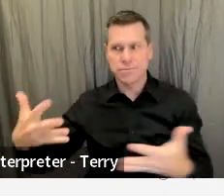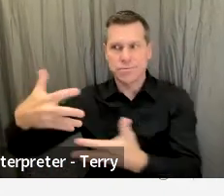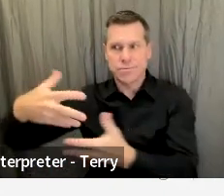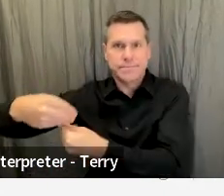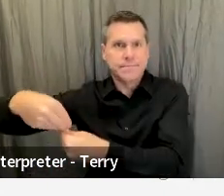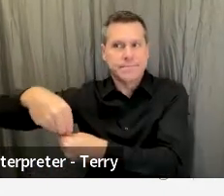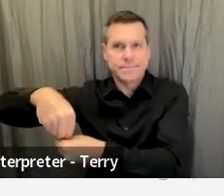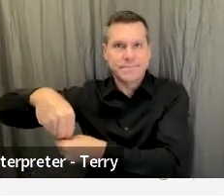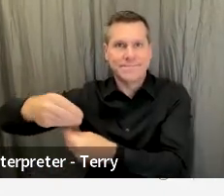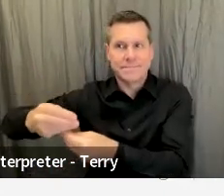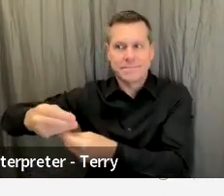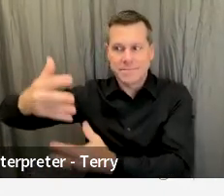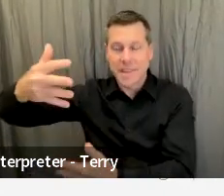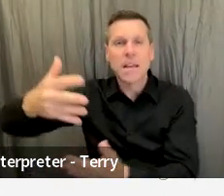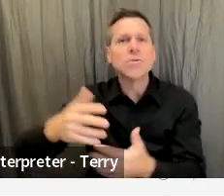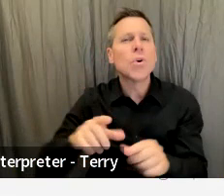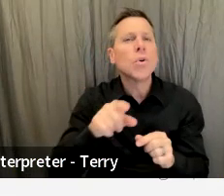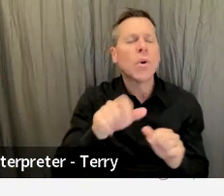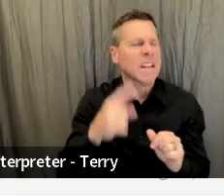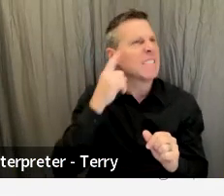Now, of course, this is not meant to be